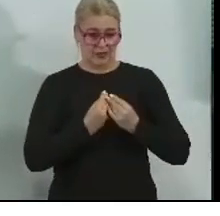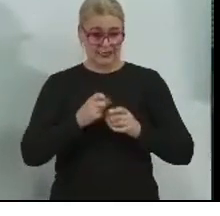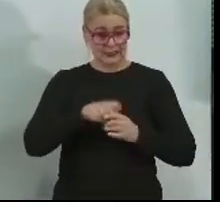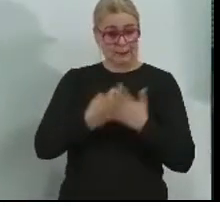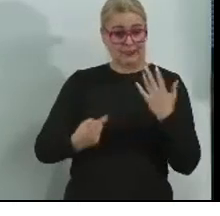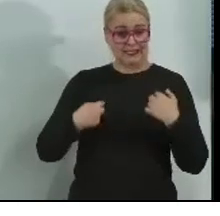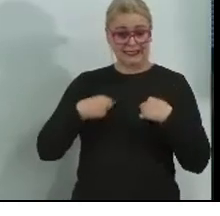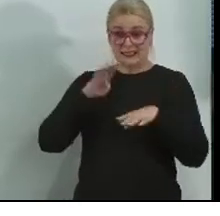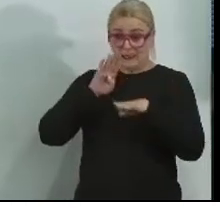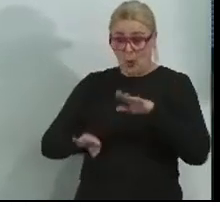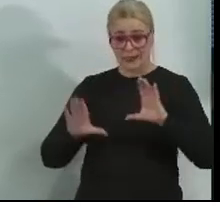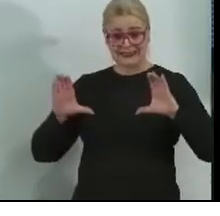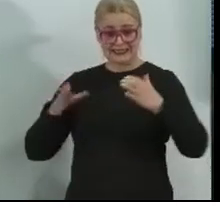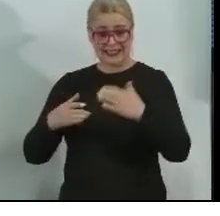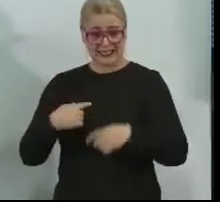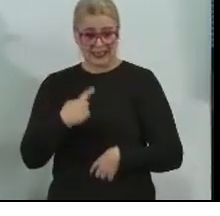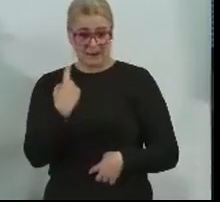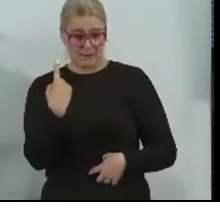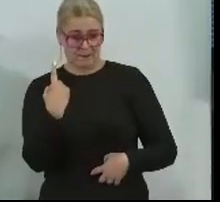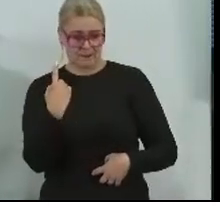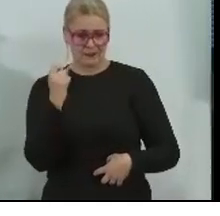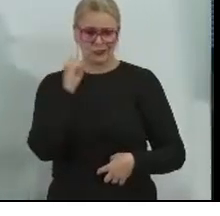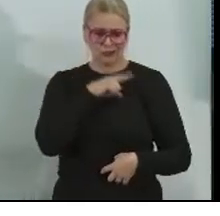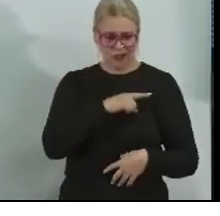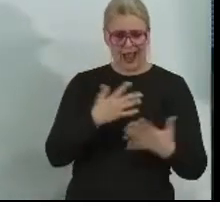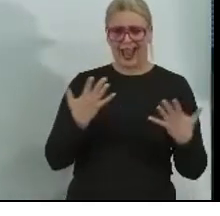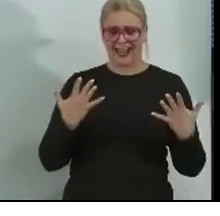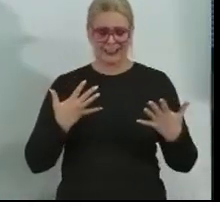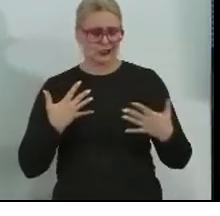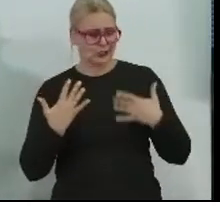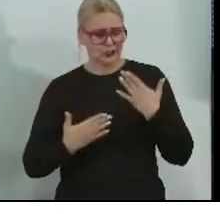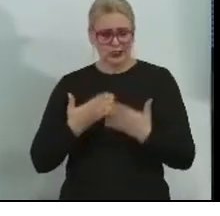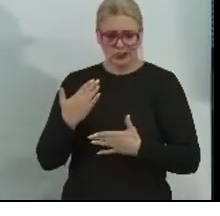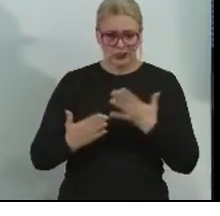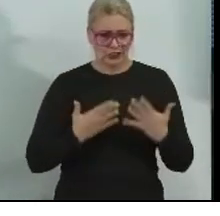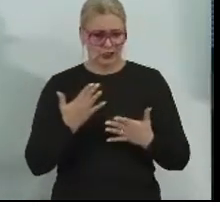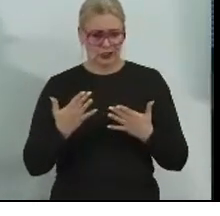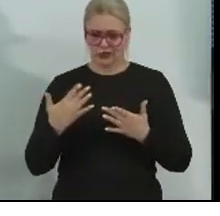I've sort of noticed is just always been honest with my teams, my coaches and, you know, just sort